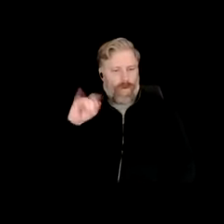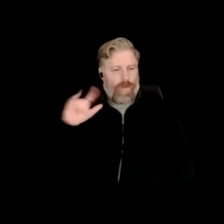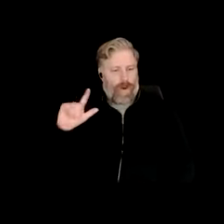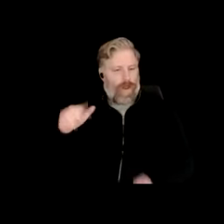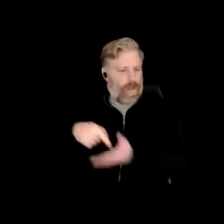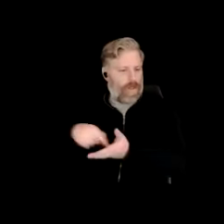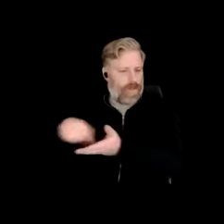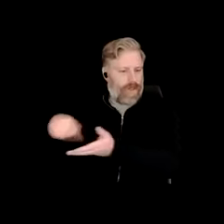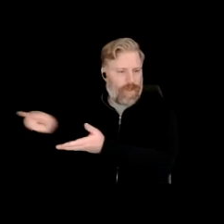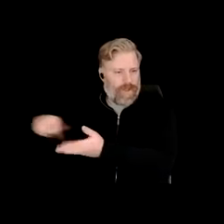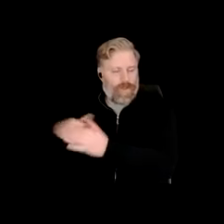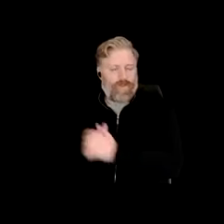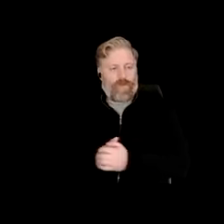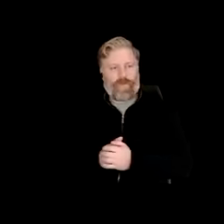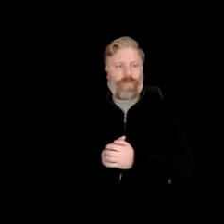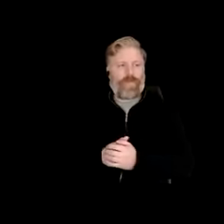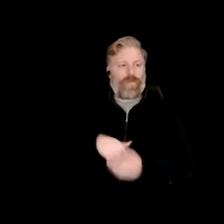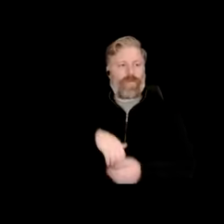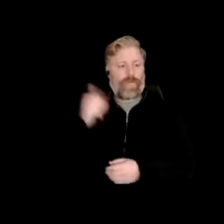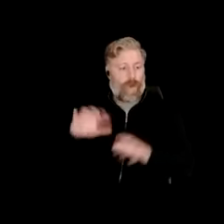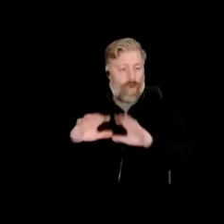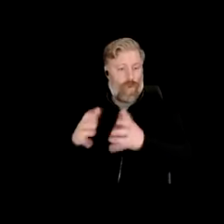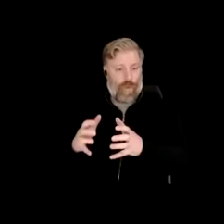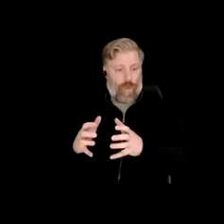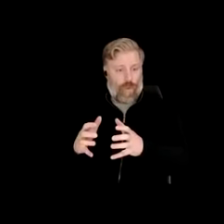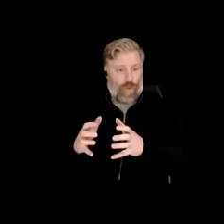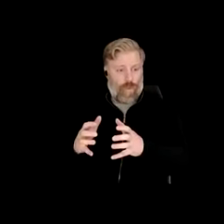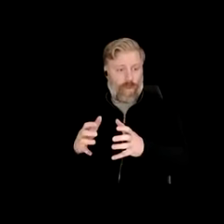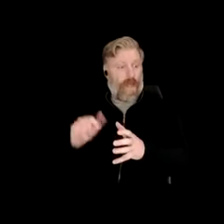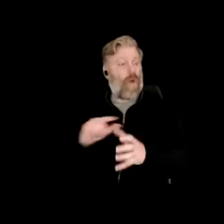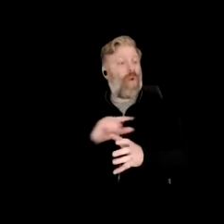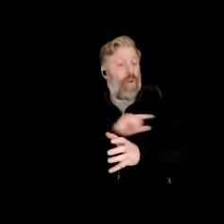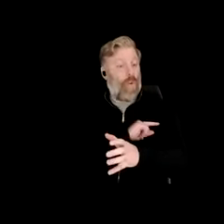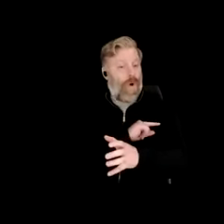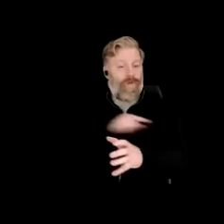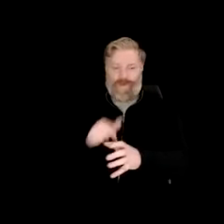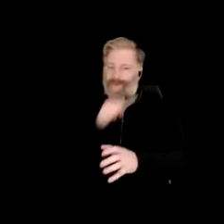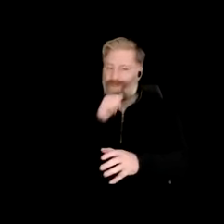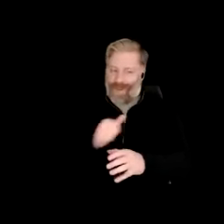So other eligible groups that are not arts groups or organizations or fiscally-sponsored groups